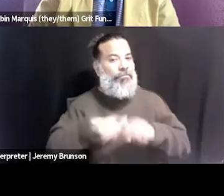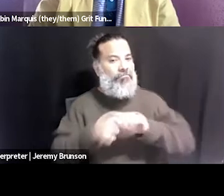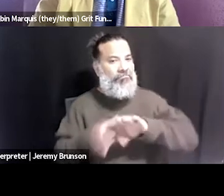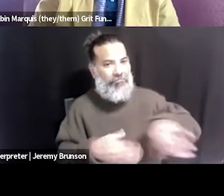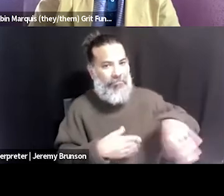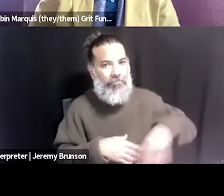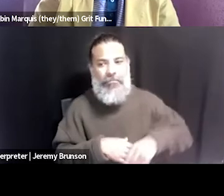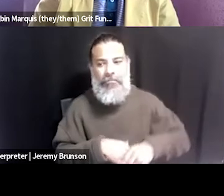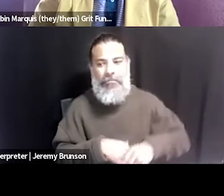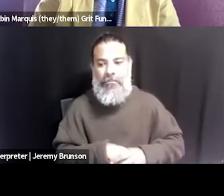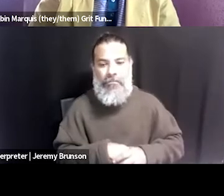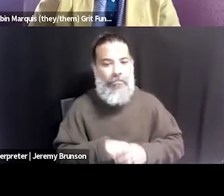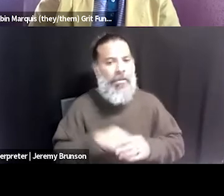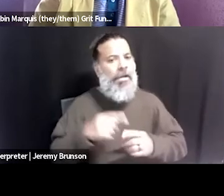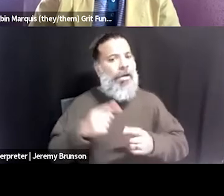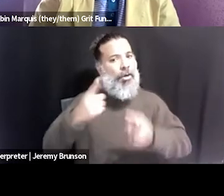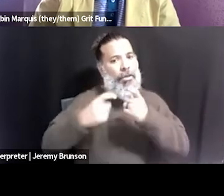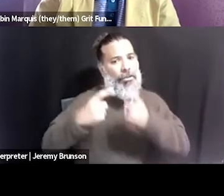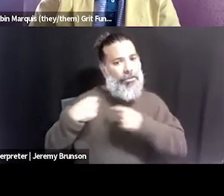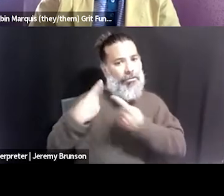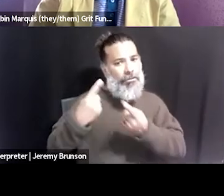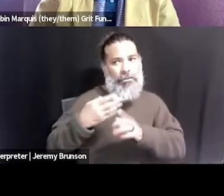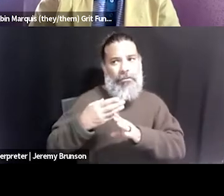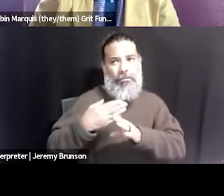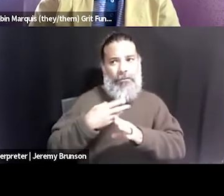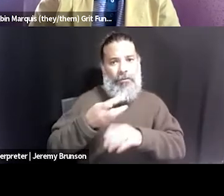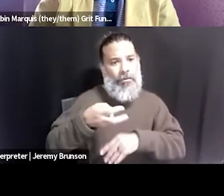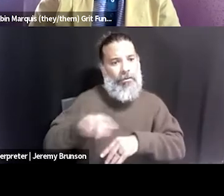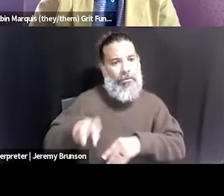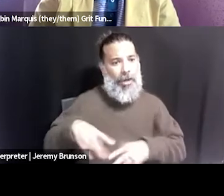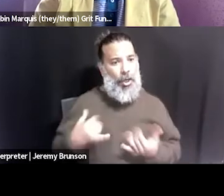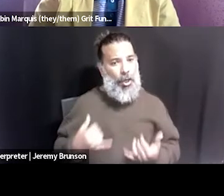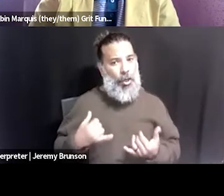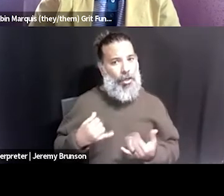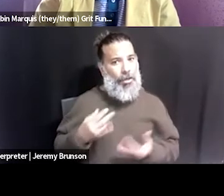Anybody have question before I show my current budget?